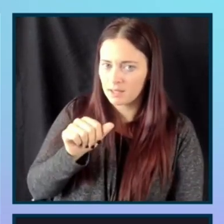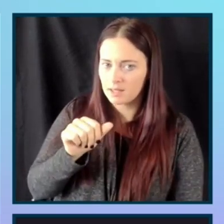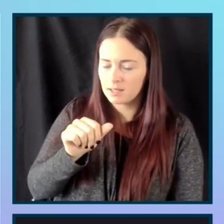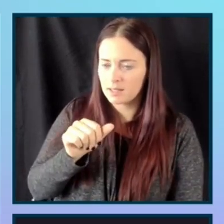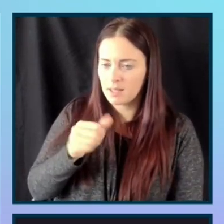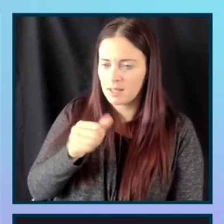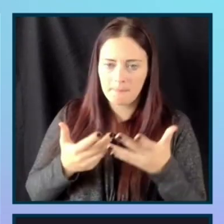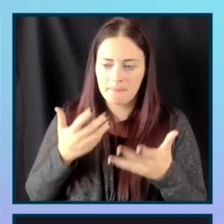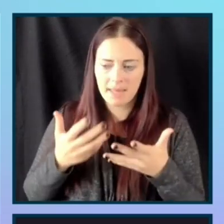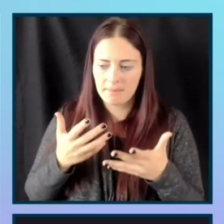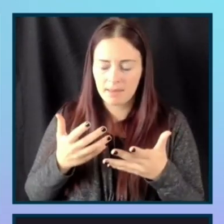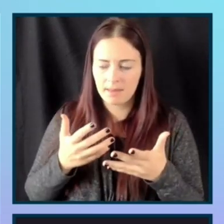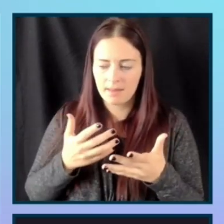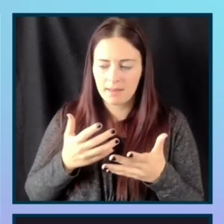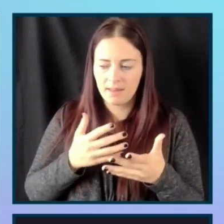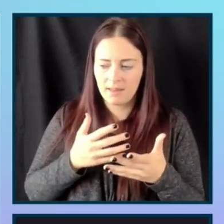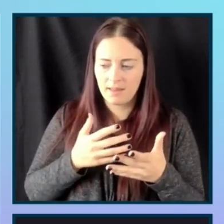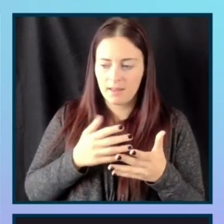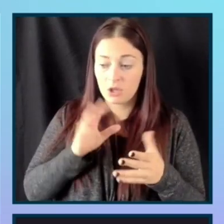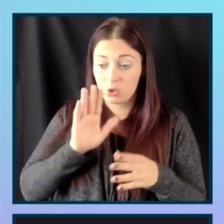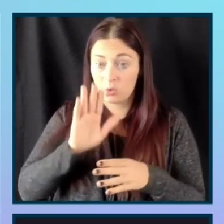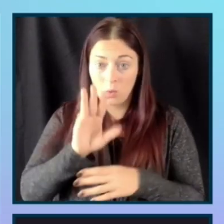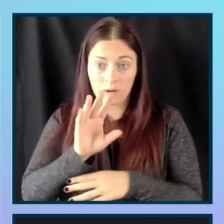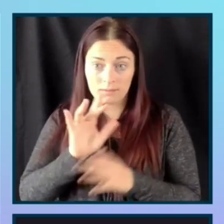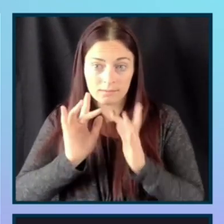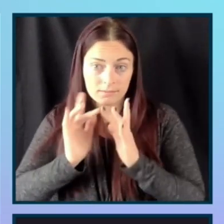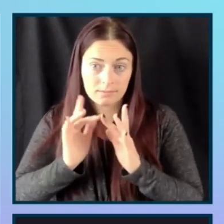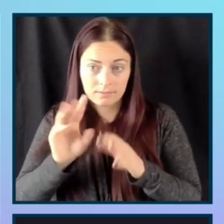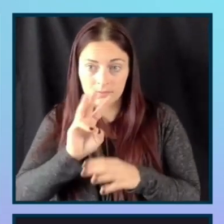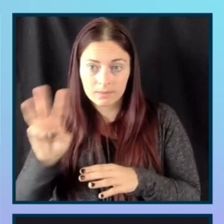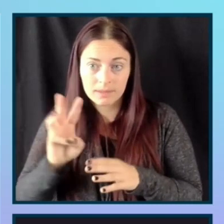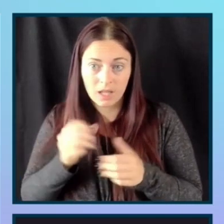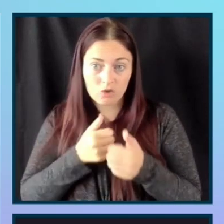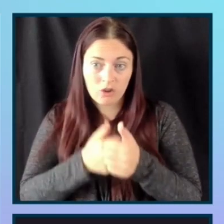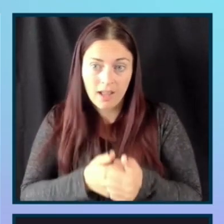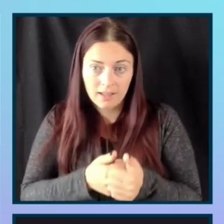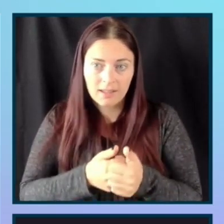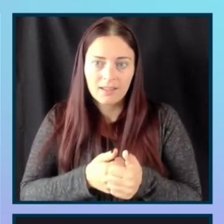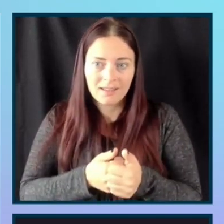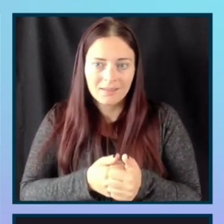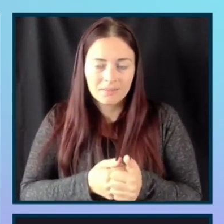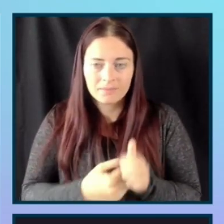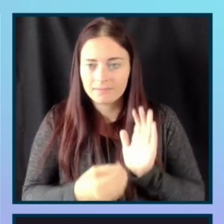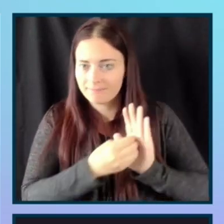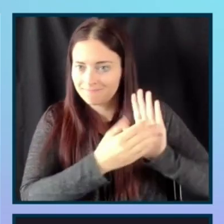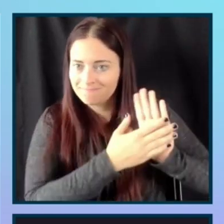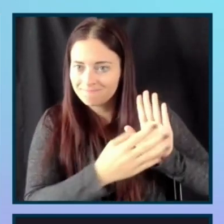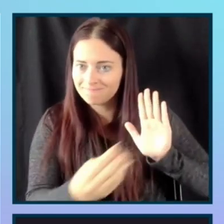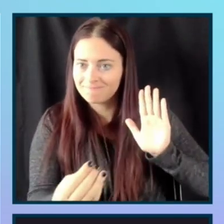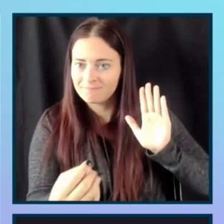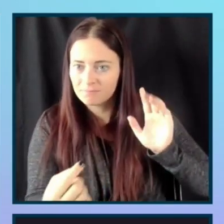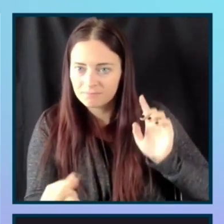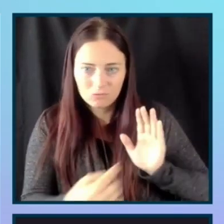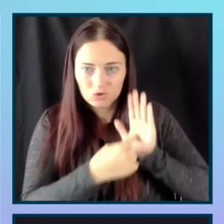an ethical problem, and do you need to do that? So bad practice can also exclude these people,